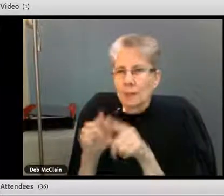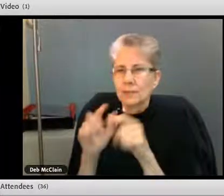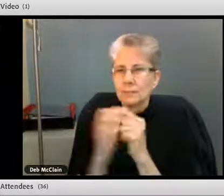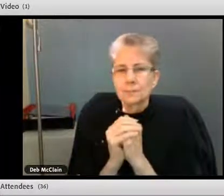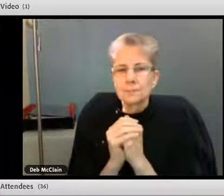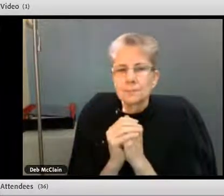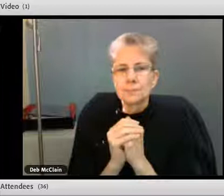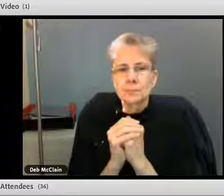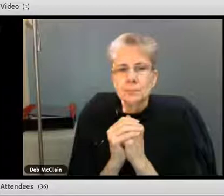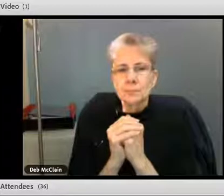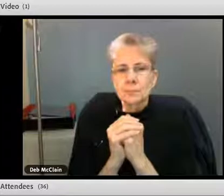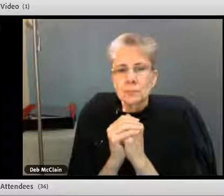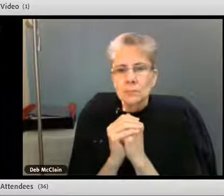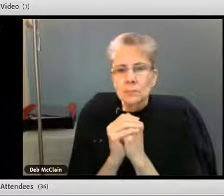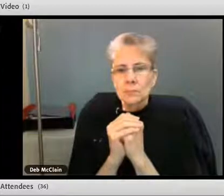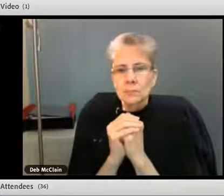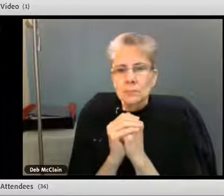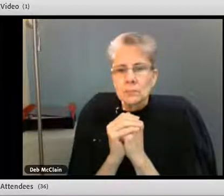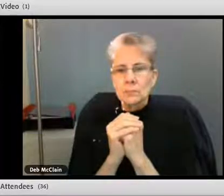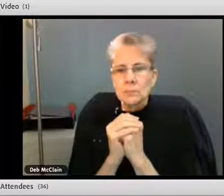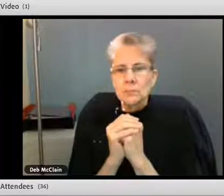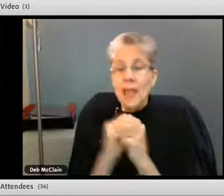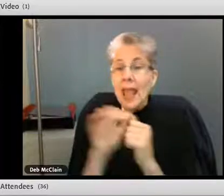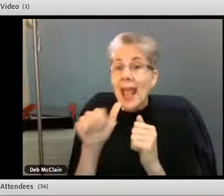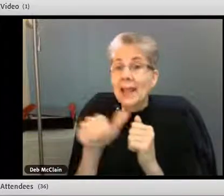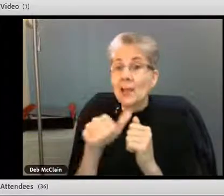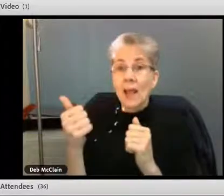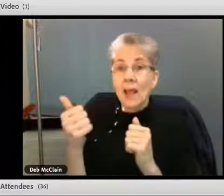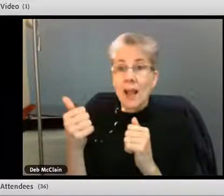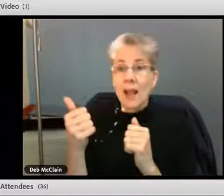And if anyone else does not receive a certificate when they send out the link,